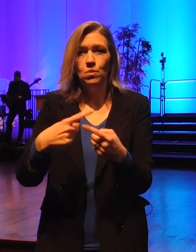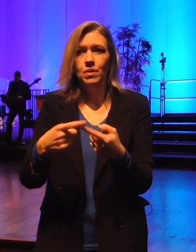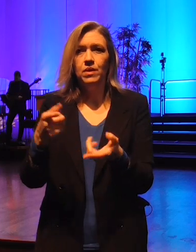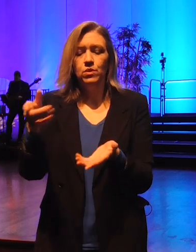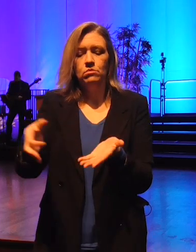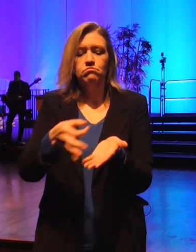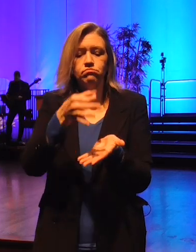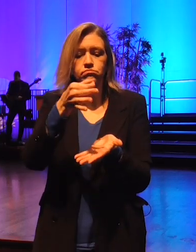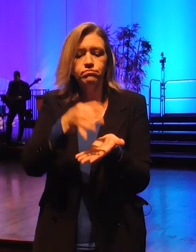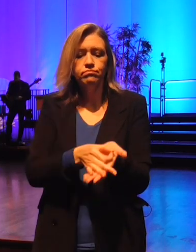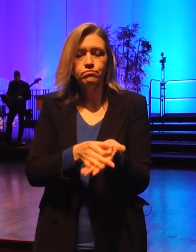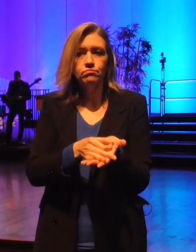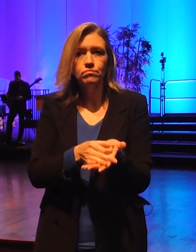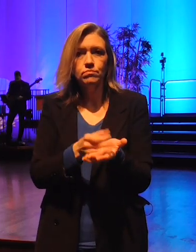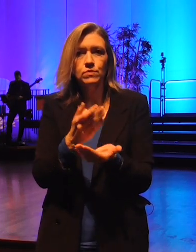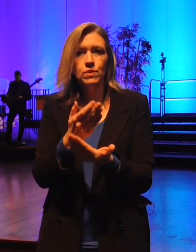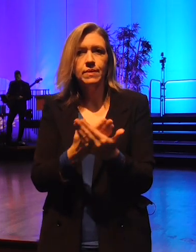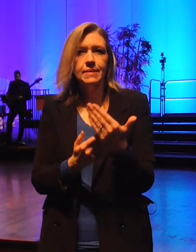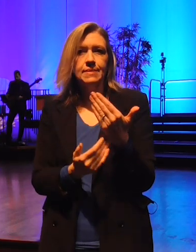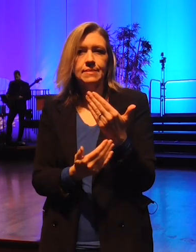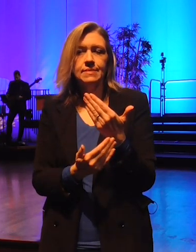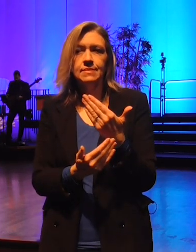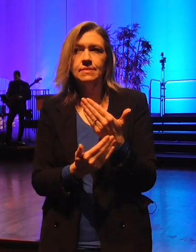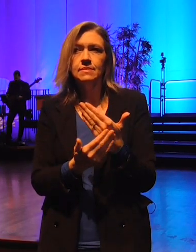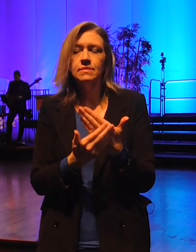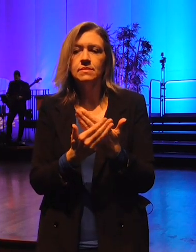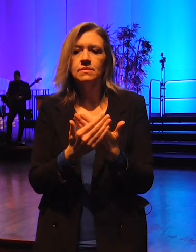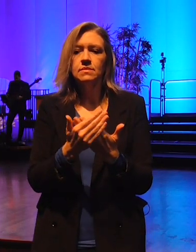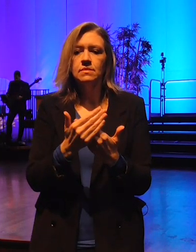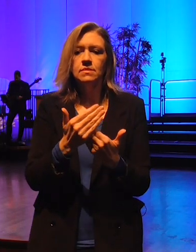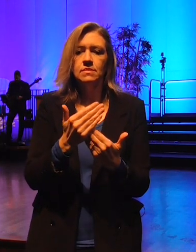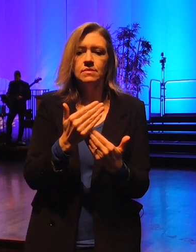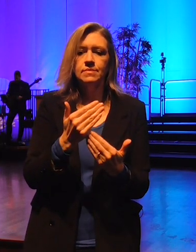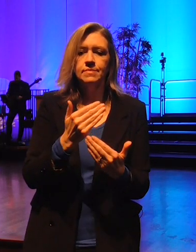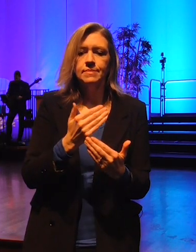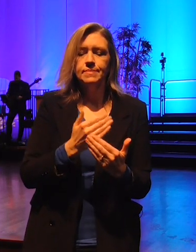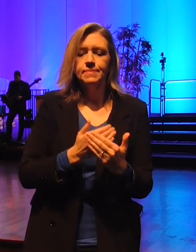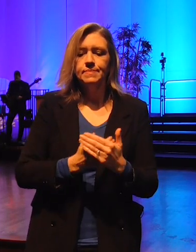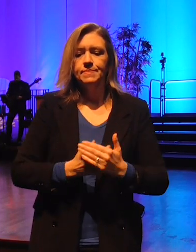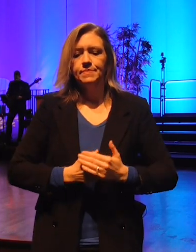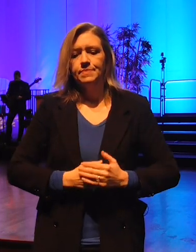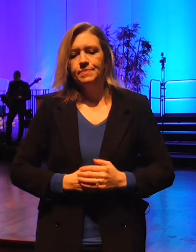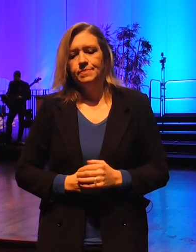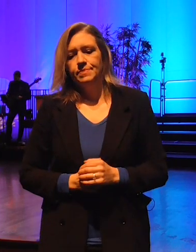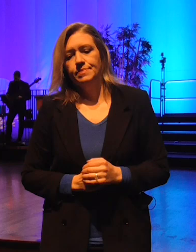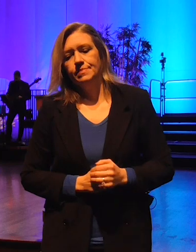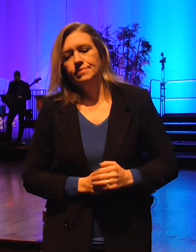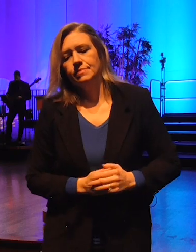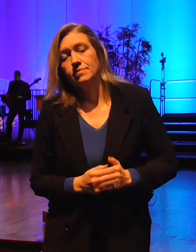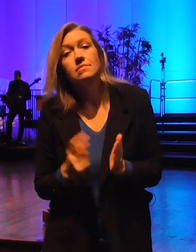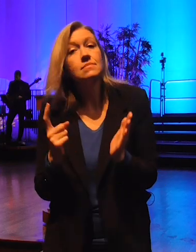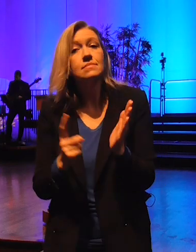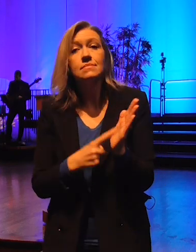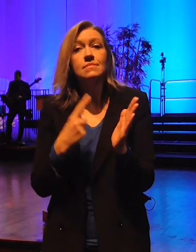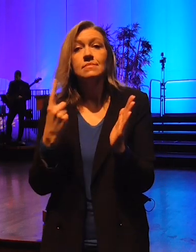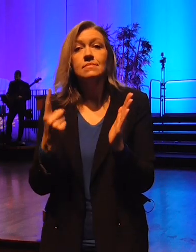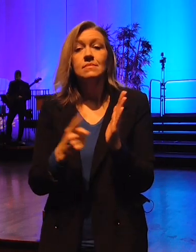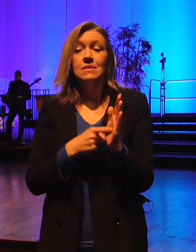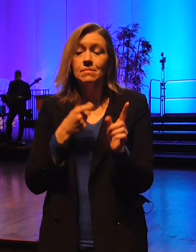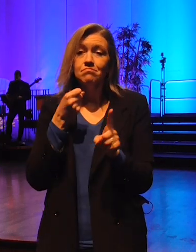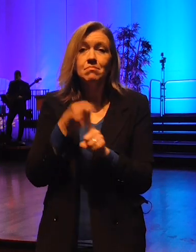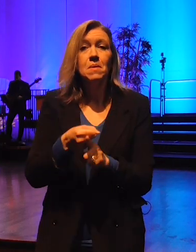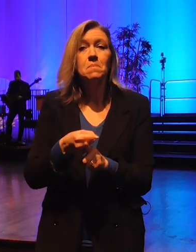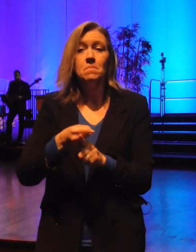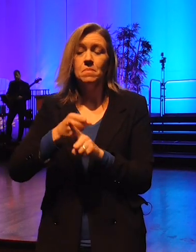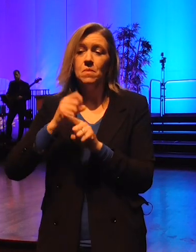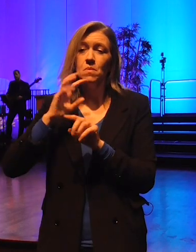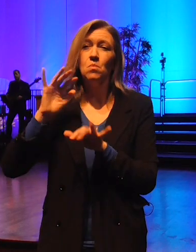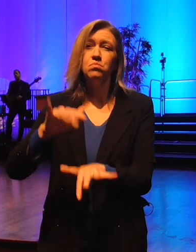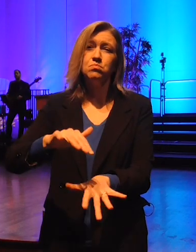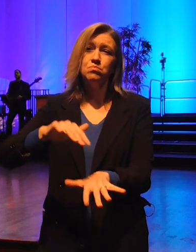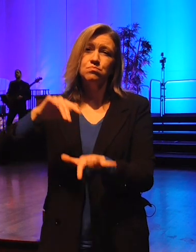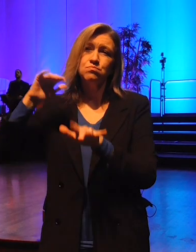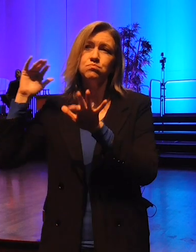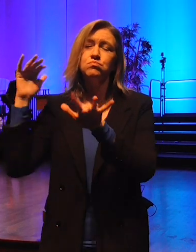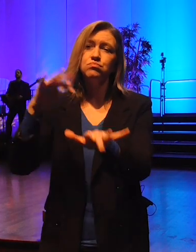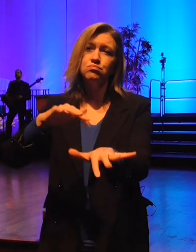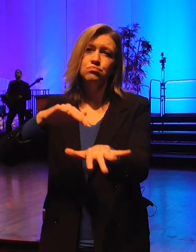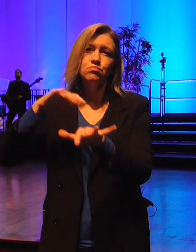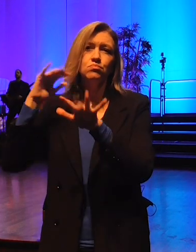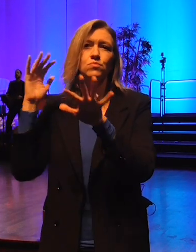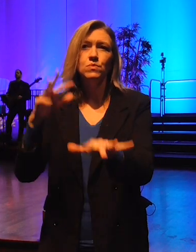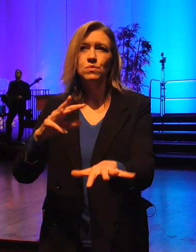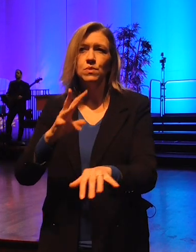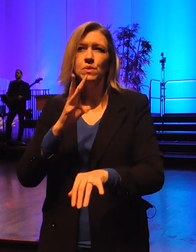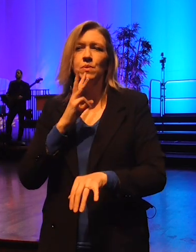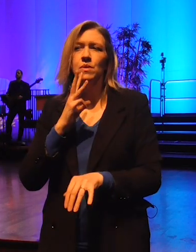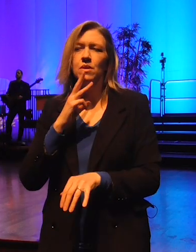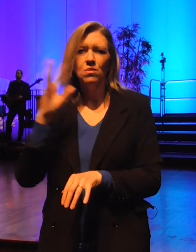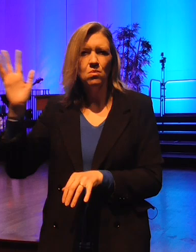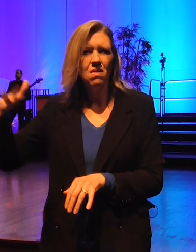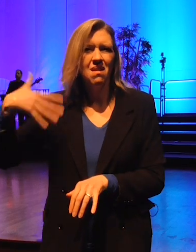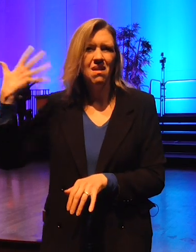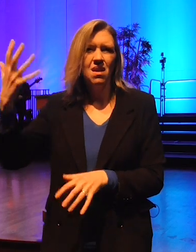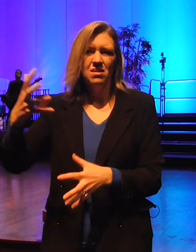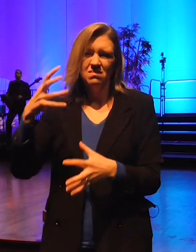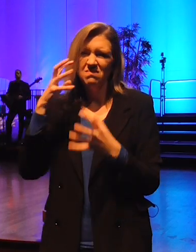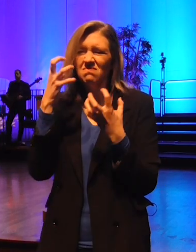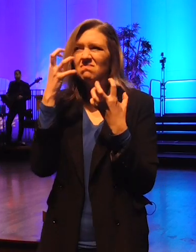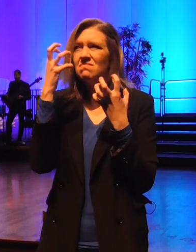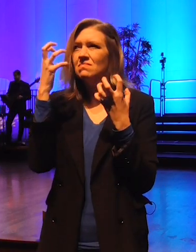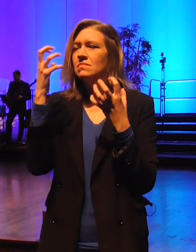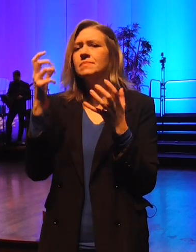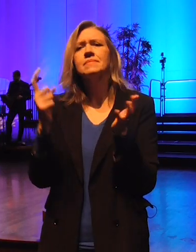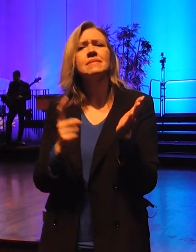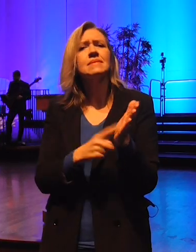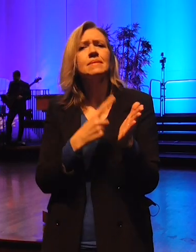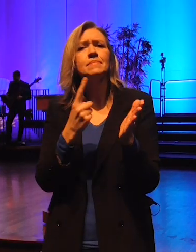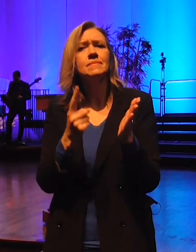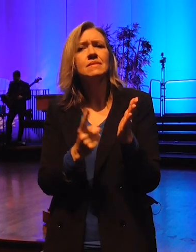hands sometimes raging Wild sometimes swollen